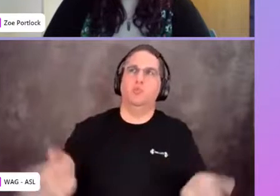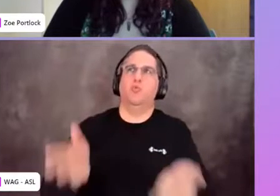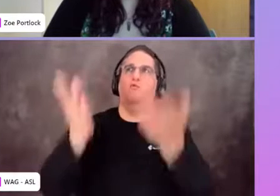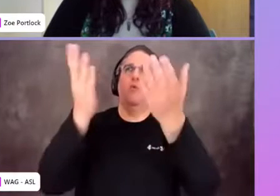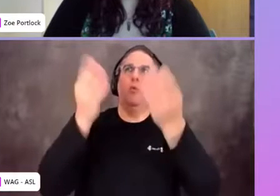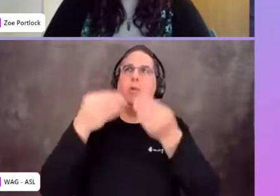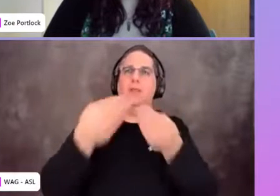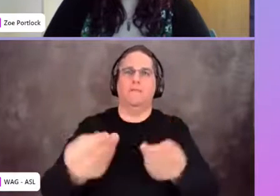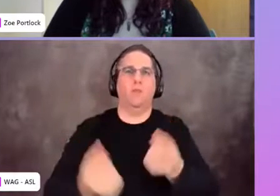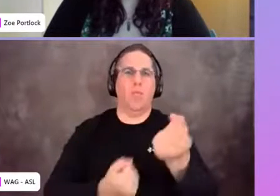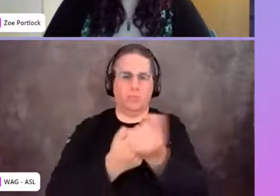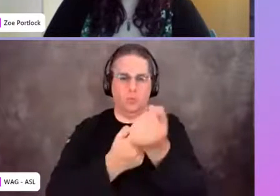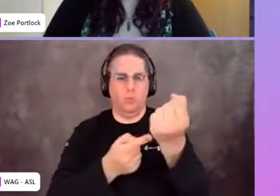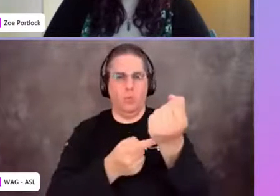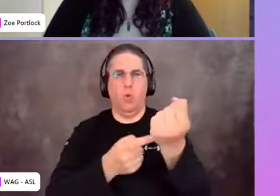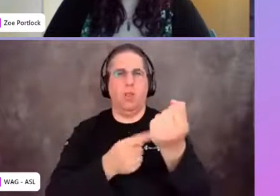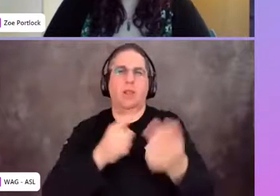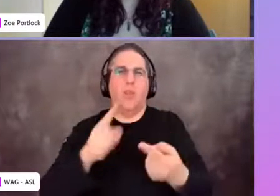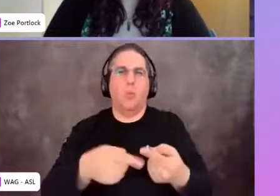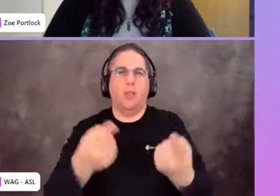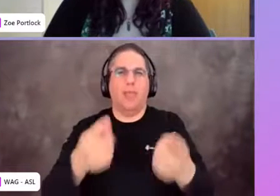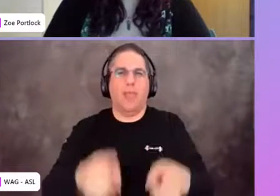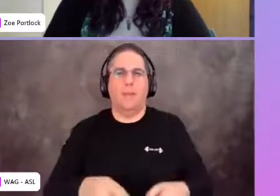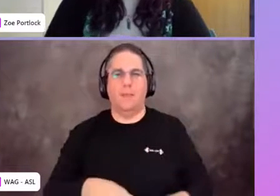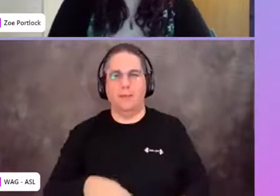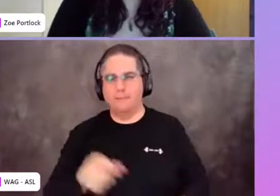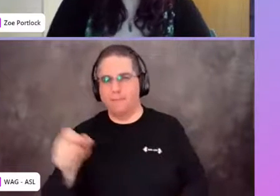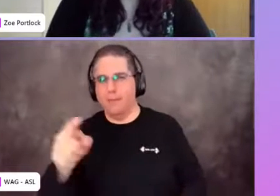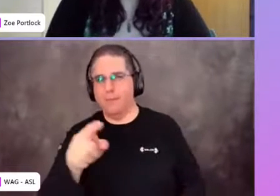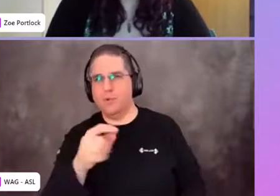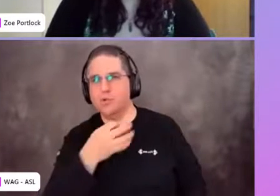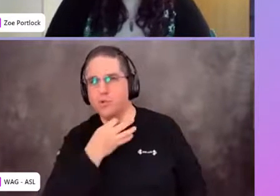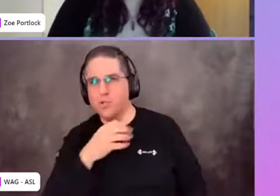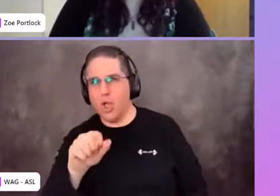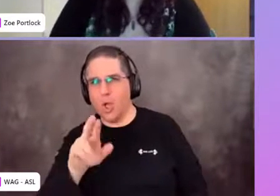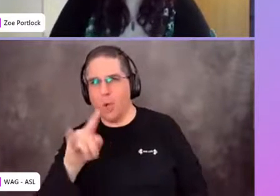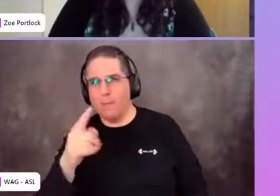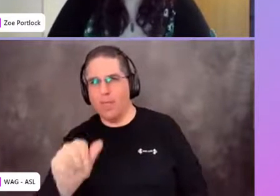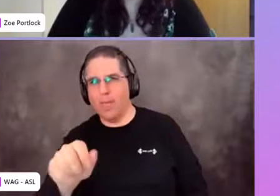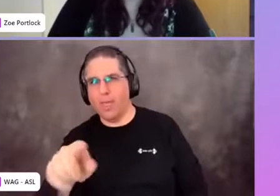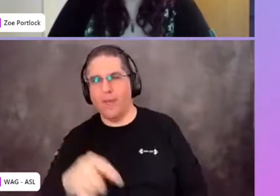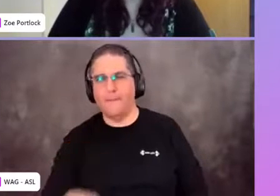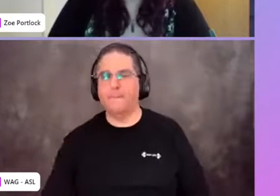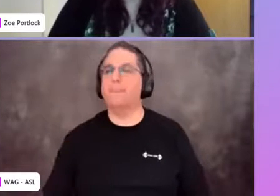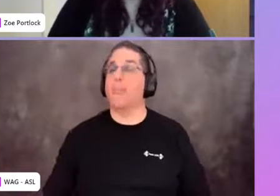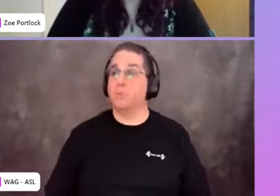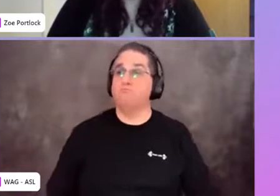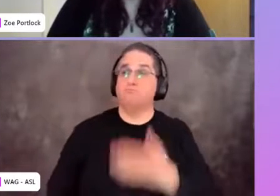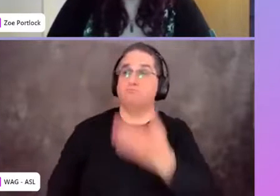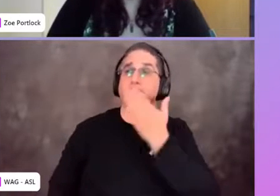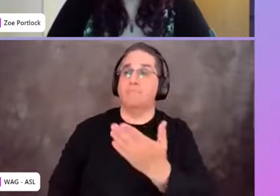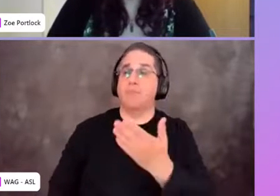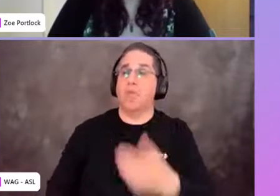things where you finally or somebody said this is where I'm going to fund it to a degree where we can move it forward more easily? I will go